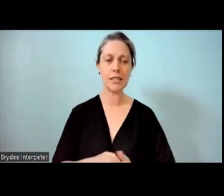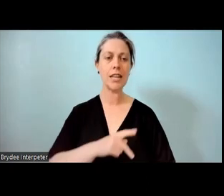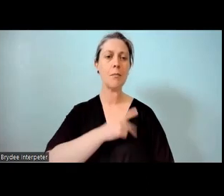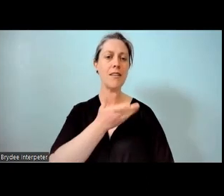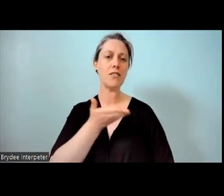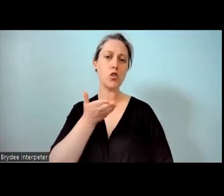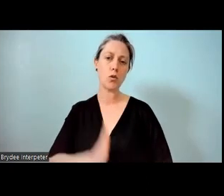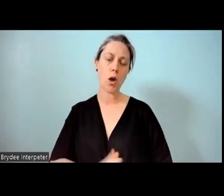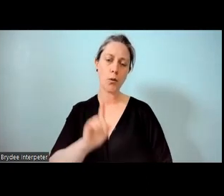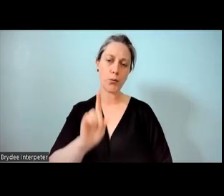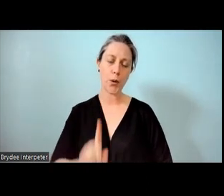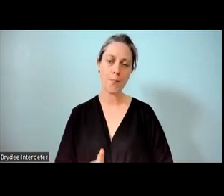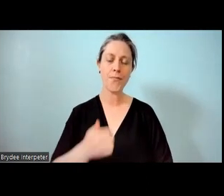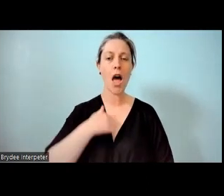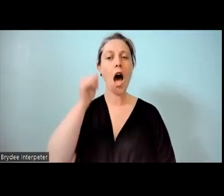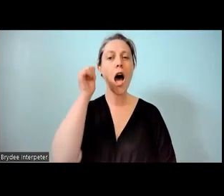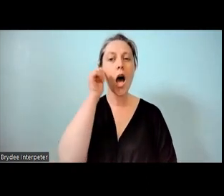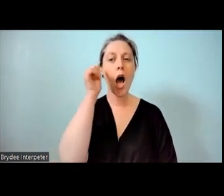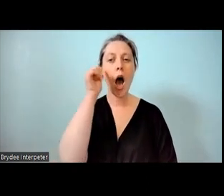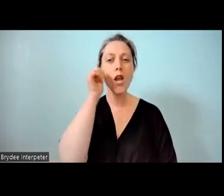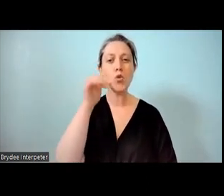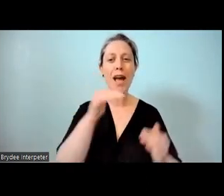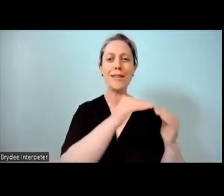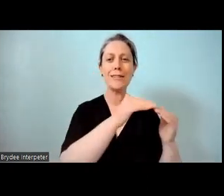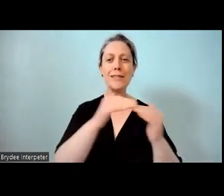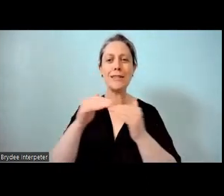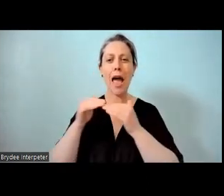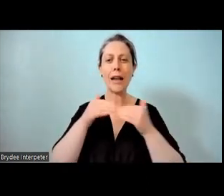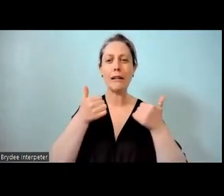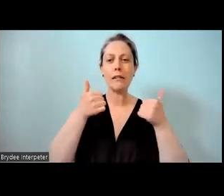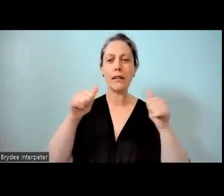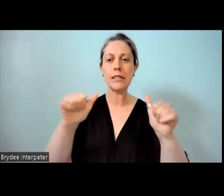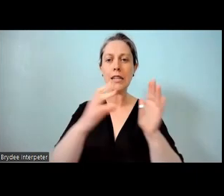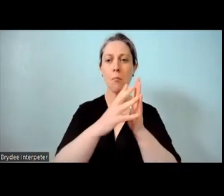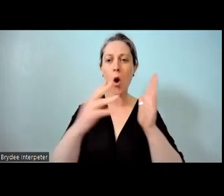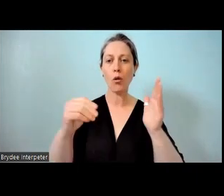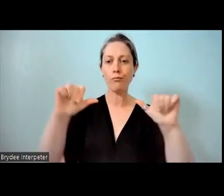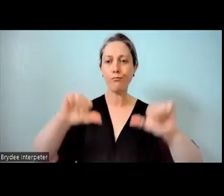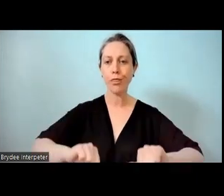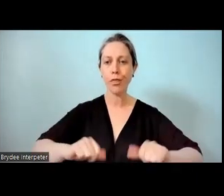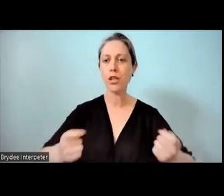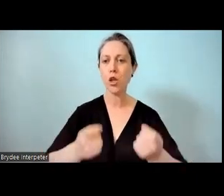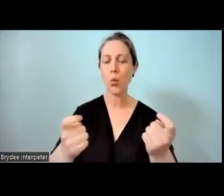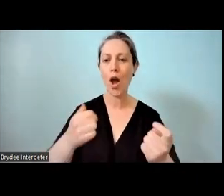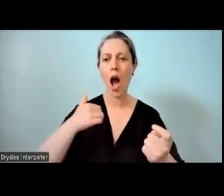was that I knew that the sort of standardised approach to success didn't really work for me, and that I had to carve off my own kind of path.